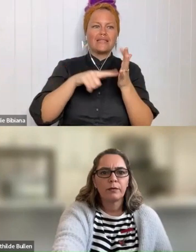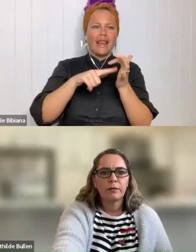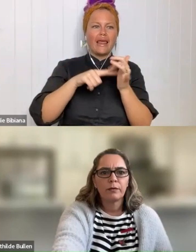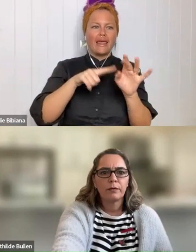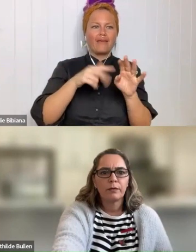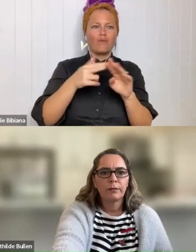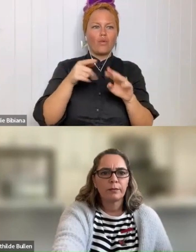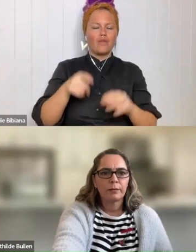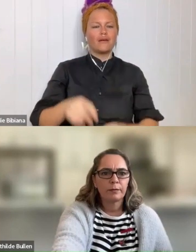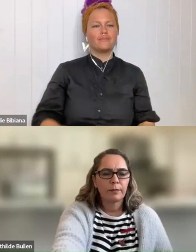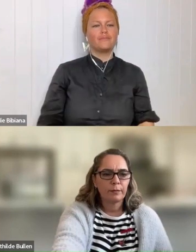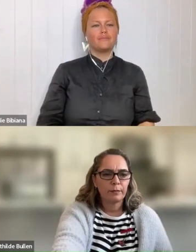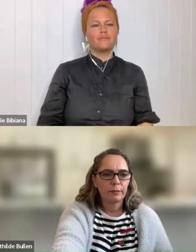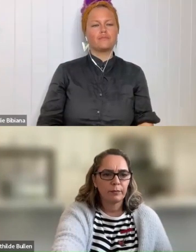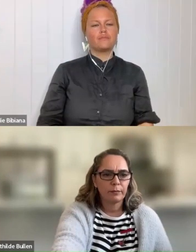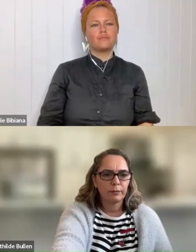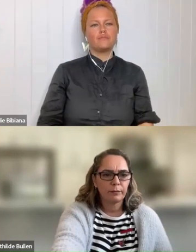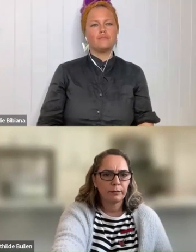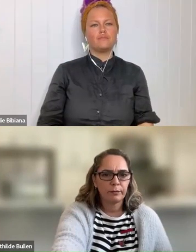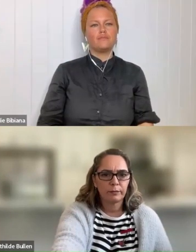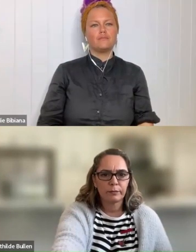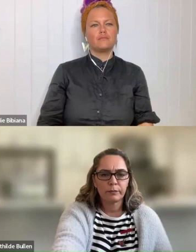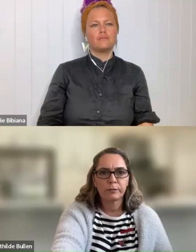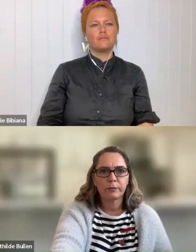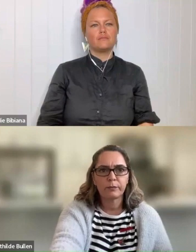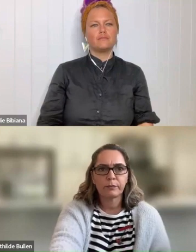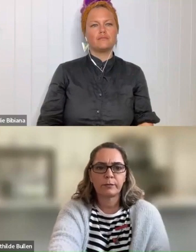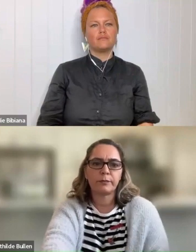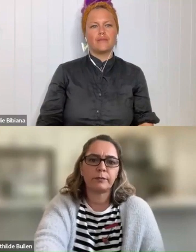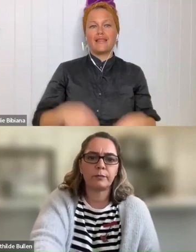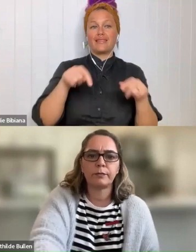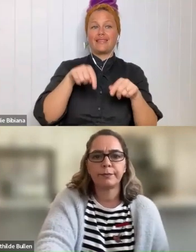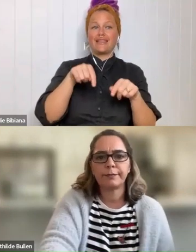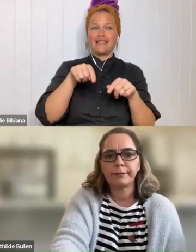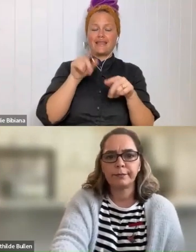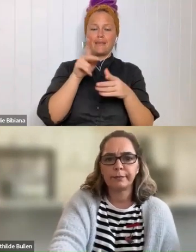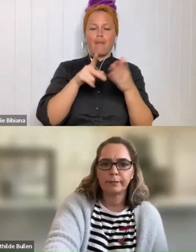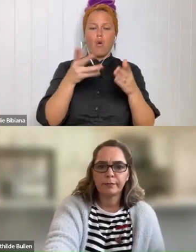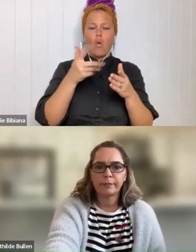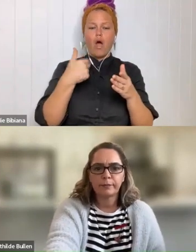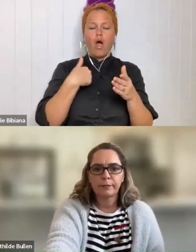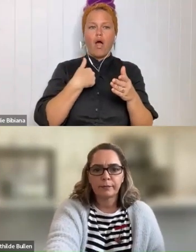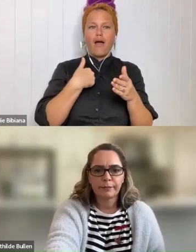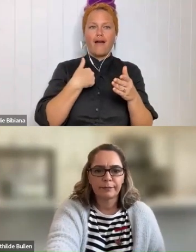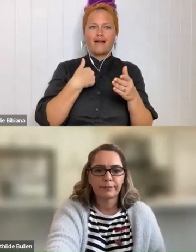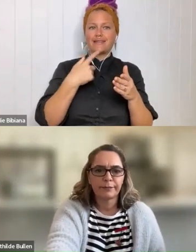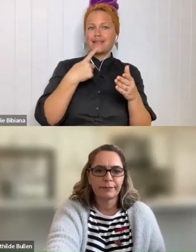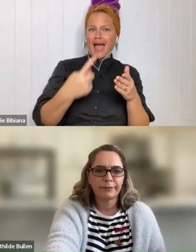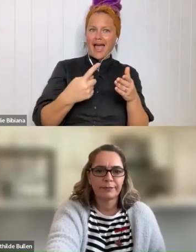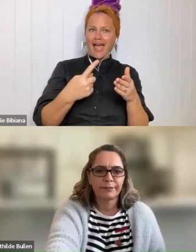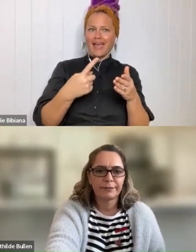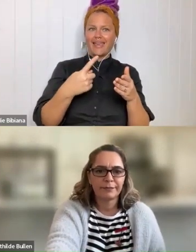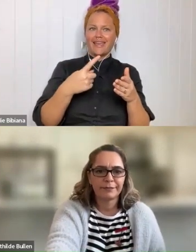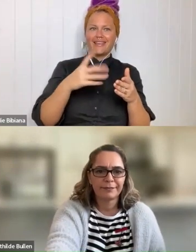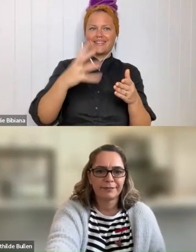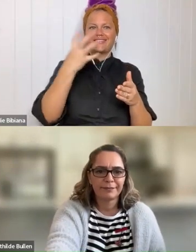And this is the bit where I say it is actually sorry, time to show